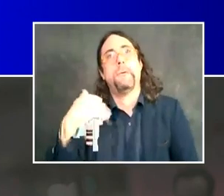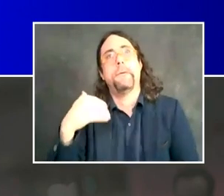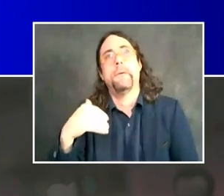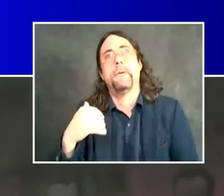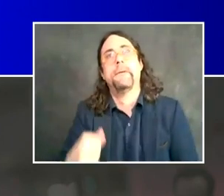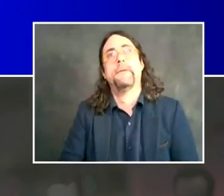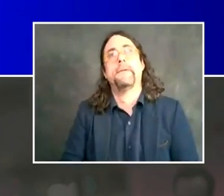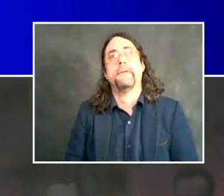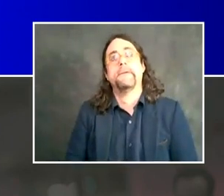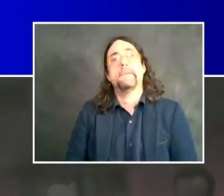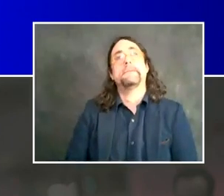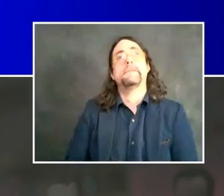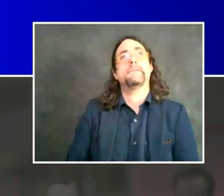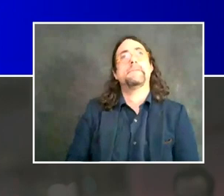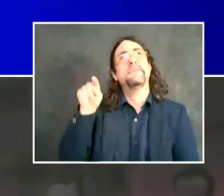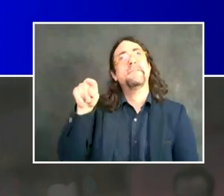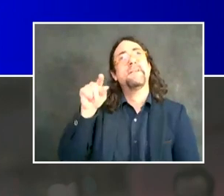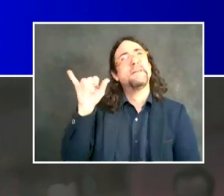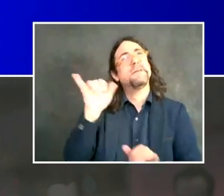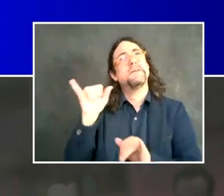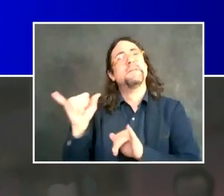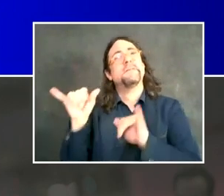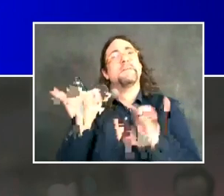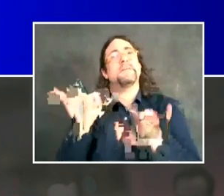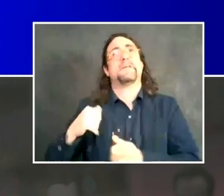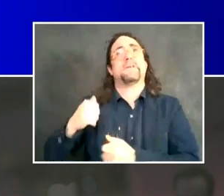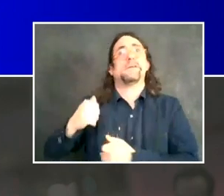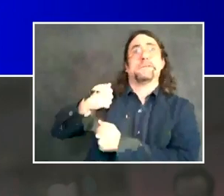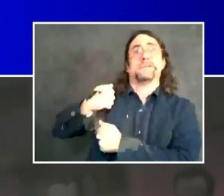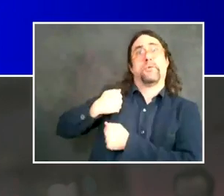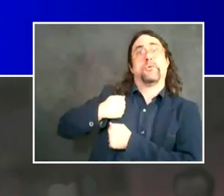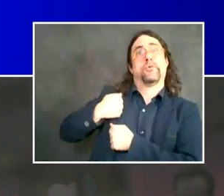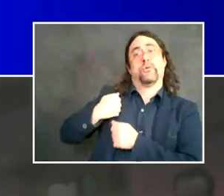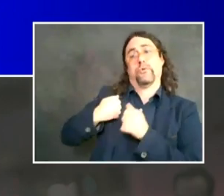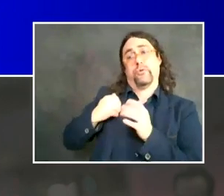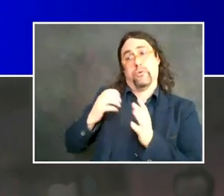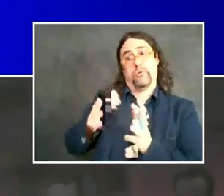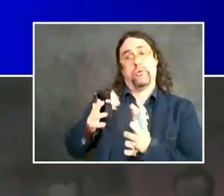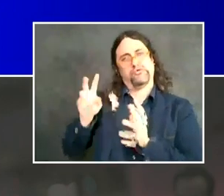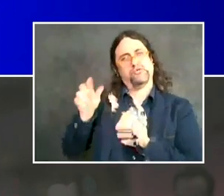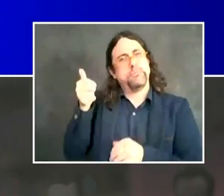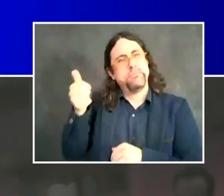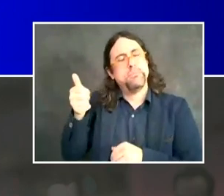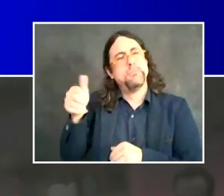HOSPITALS AND AFTER THE TV CREWS LEAVE AND THE CLAPPING